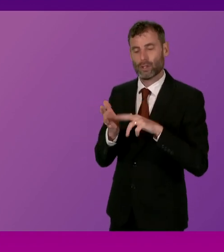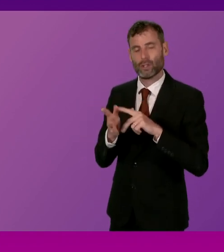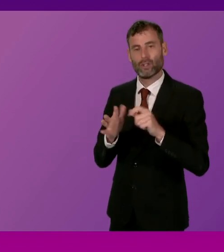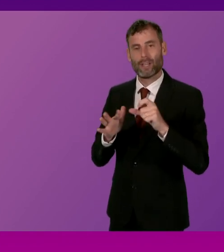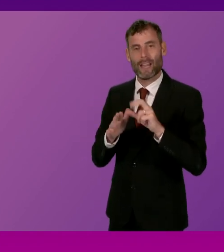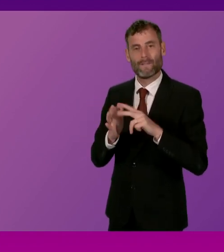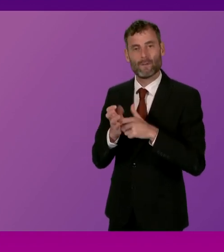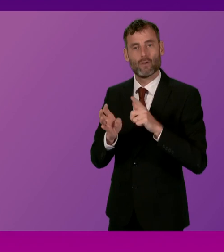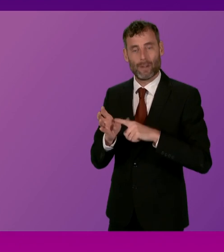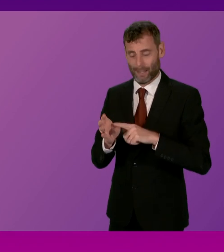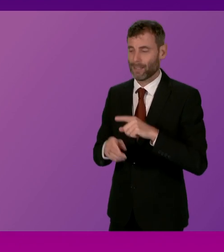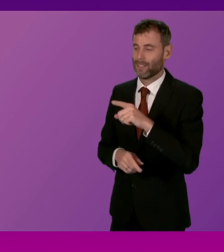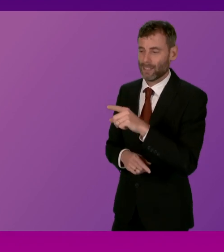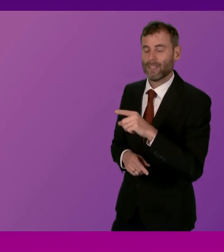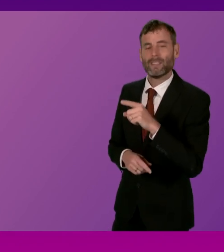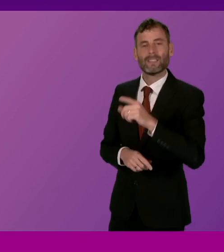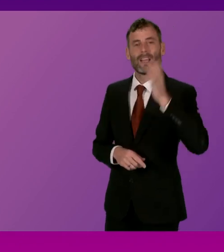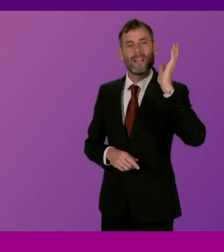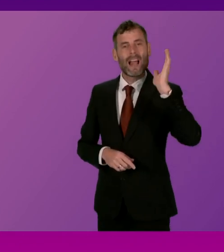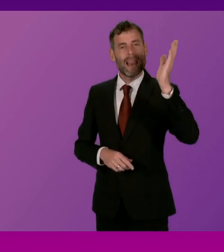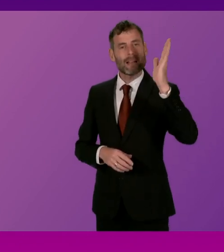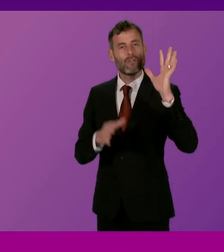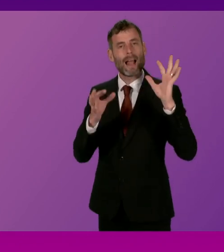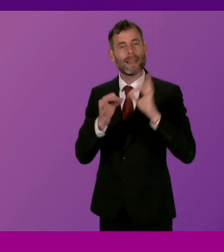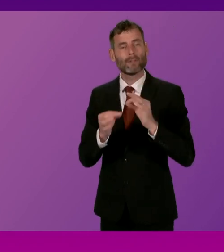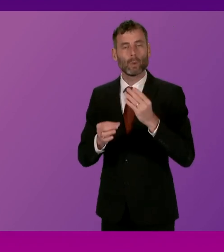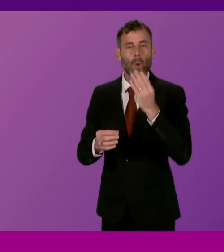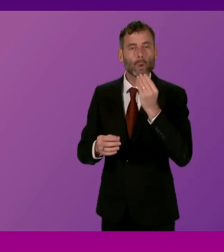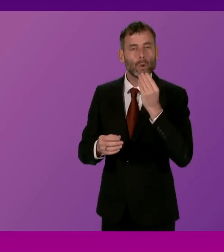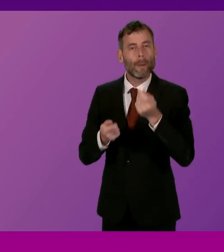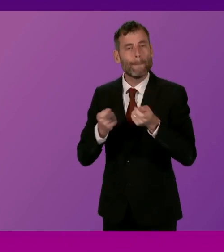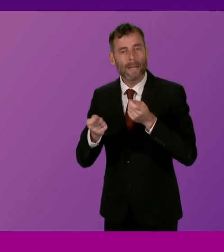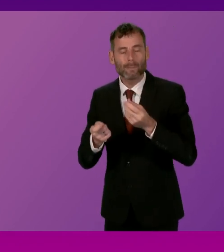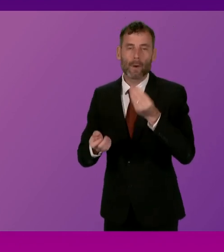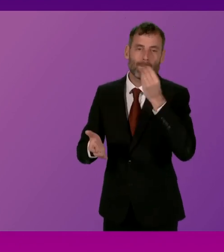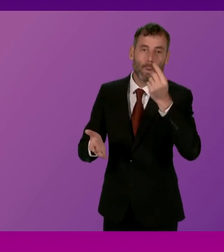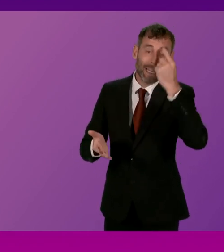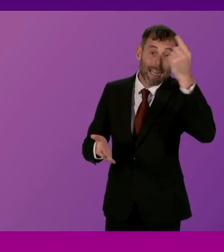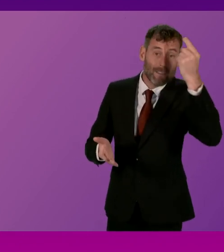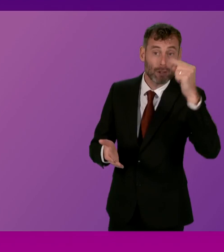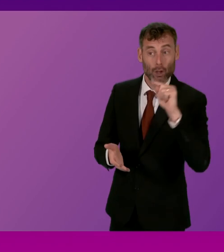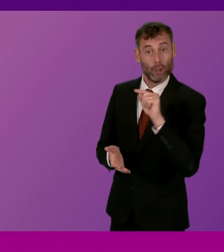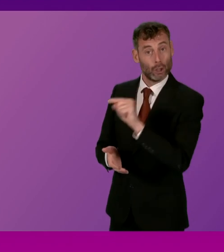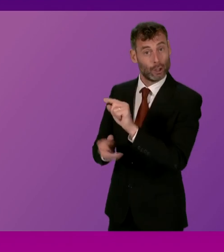who is a senior lecturer in consumer management and food innovation at Ulster University. She said: